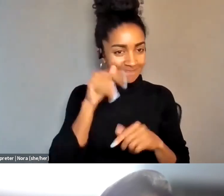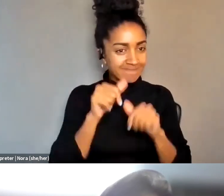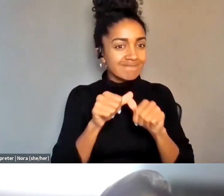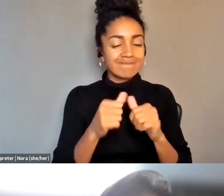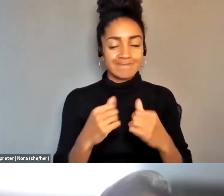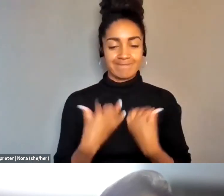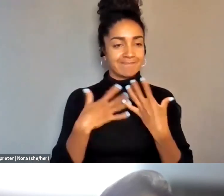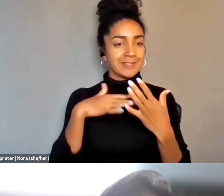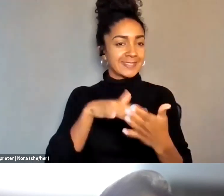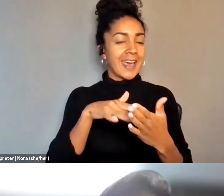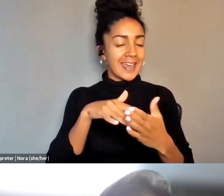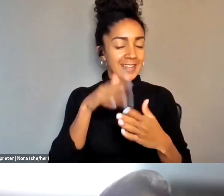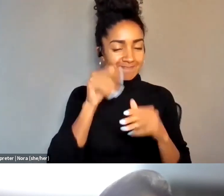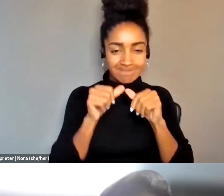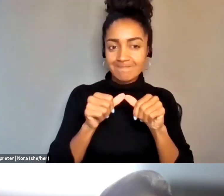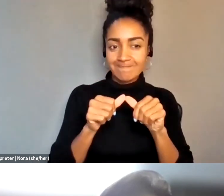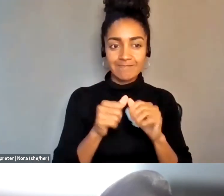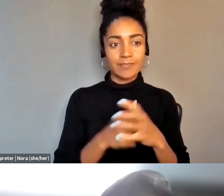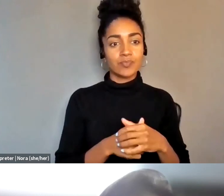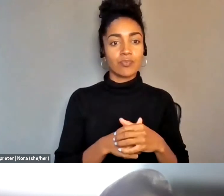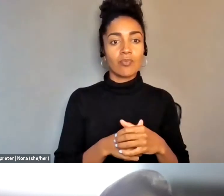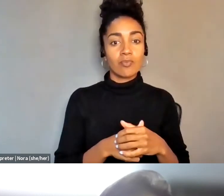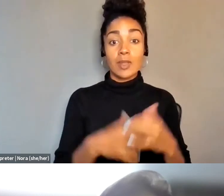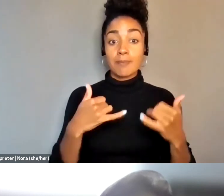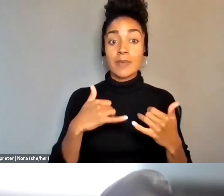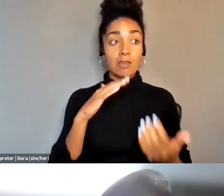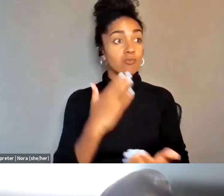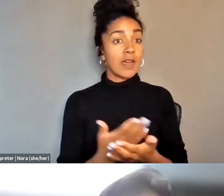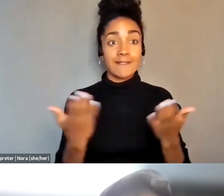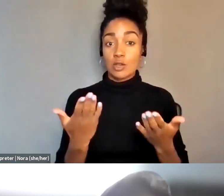I would not be where I am today without the role of my social mobilizer, Ms. Huu,